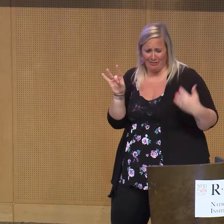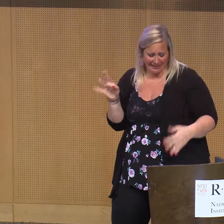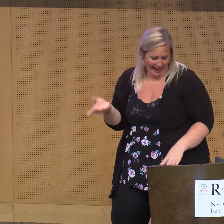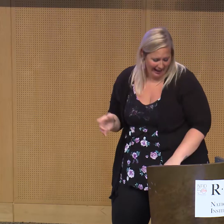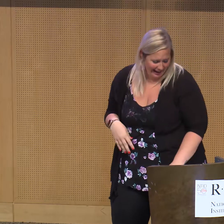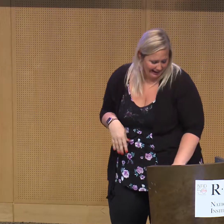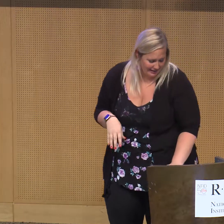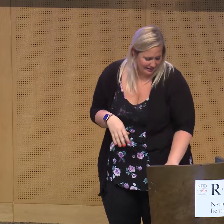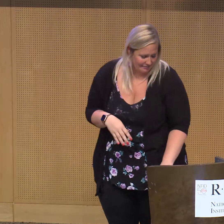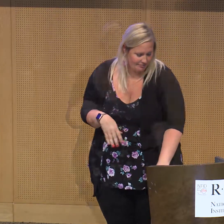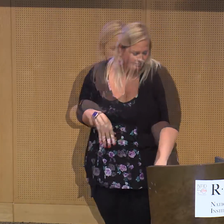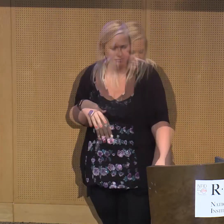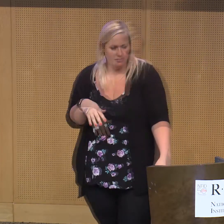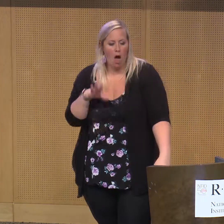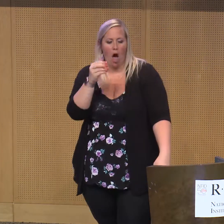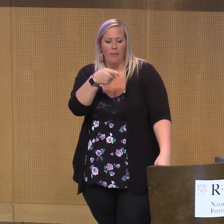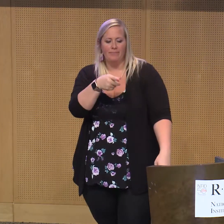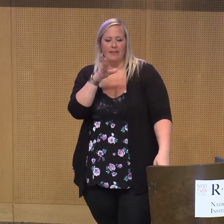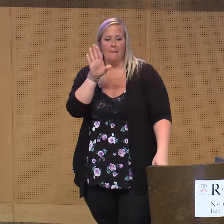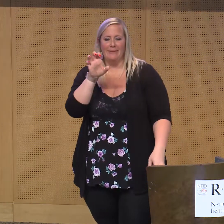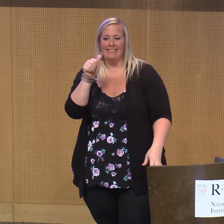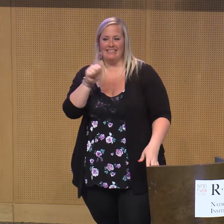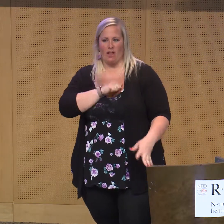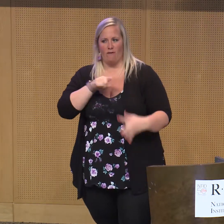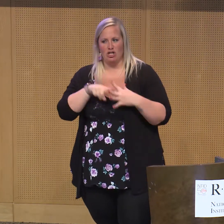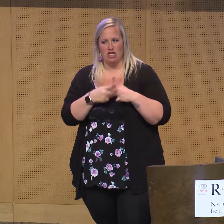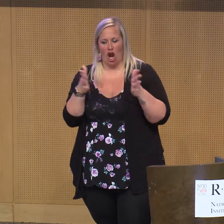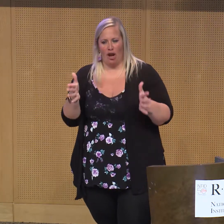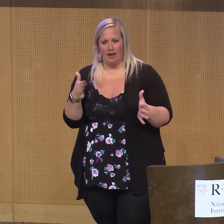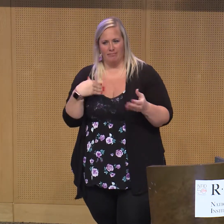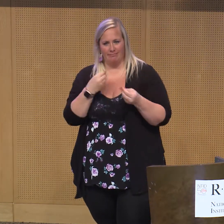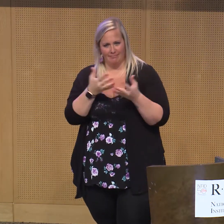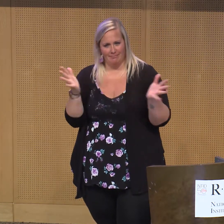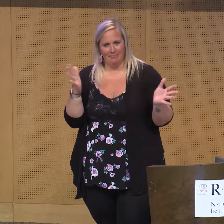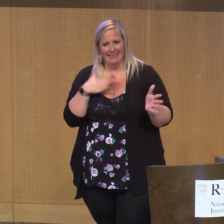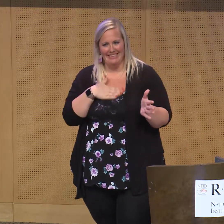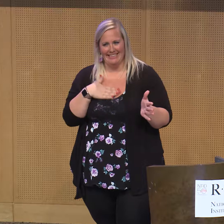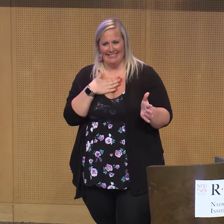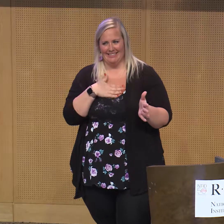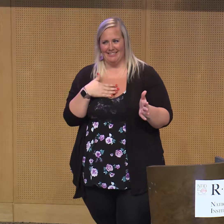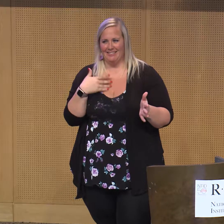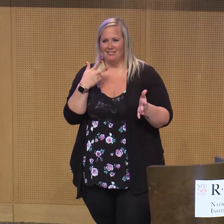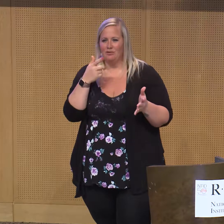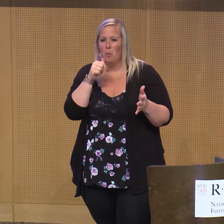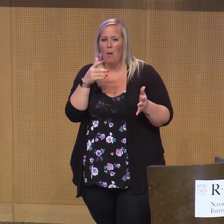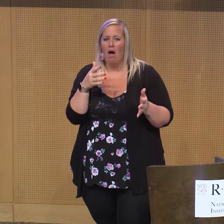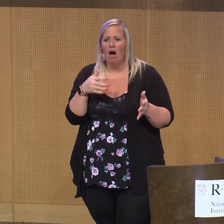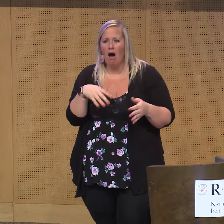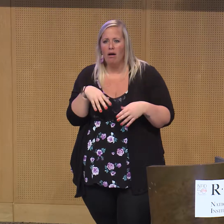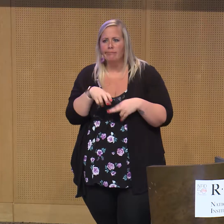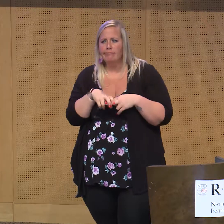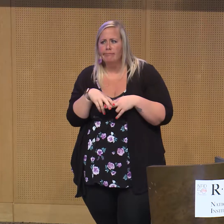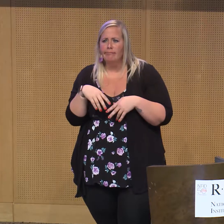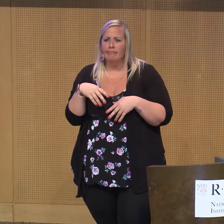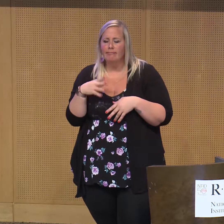because it's so different now than it was back in 2008. And be a self-starter, please. This is so important.